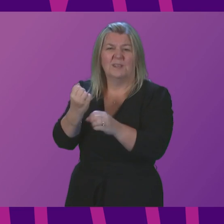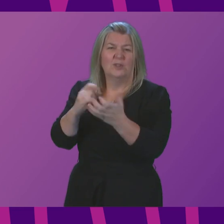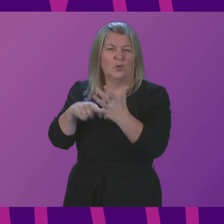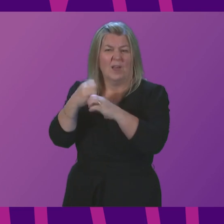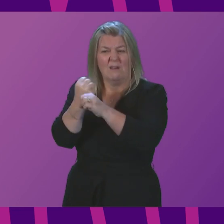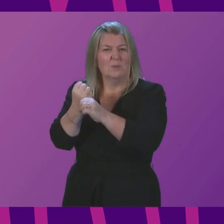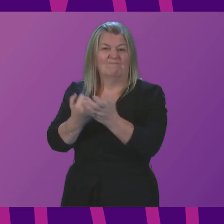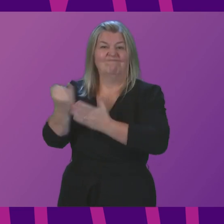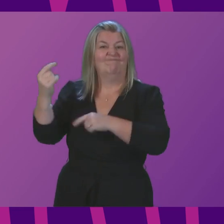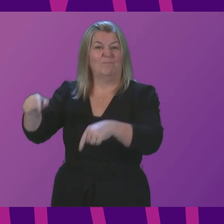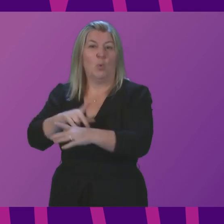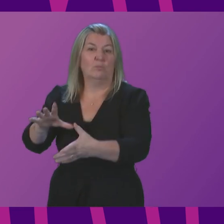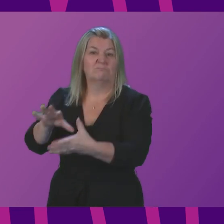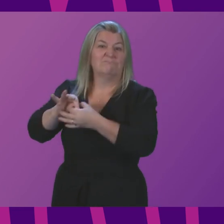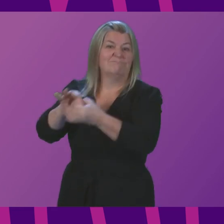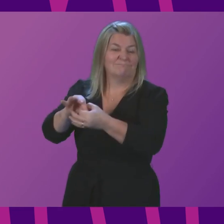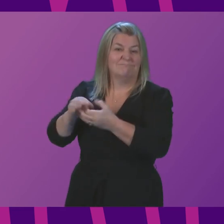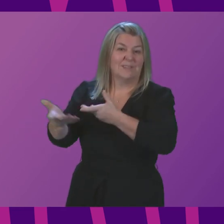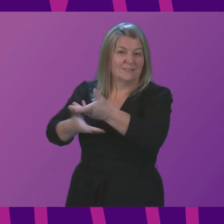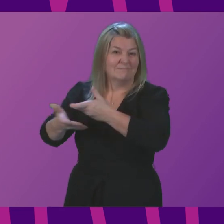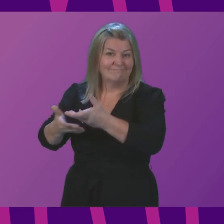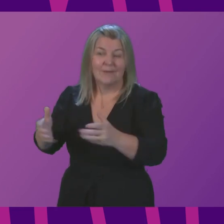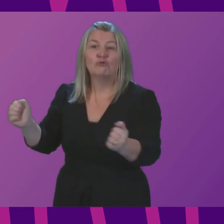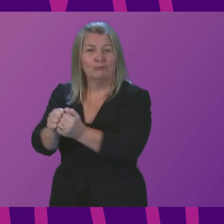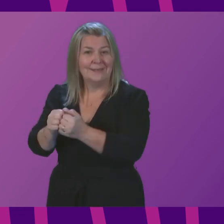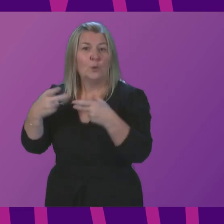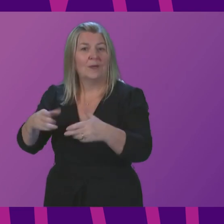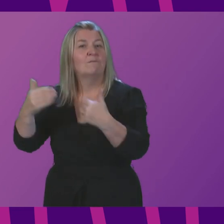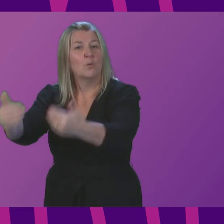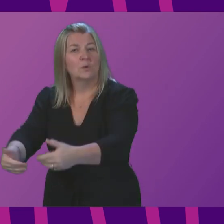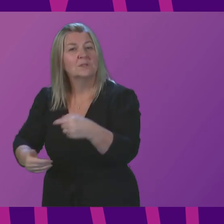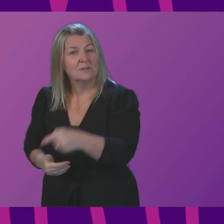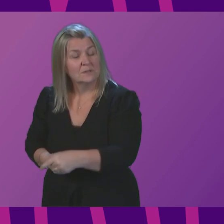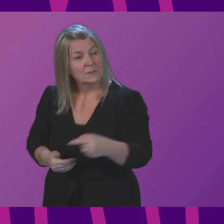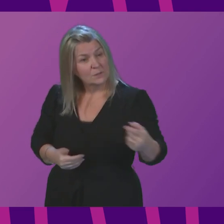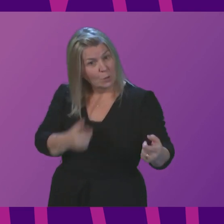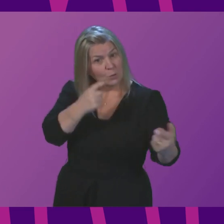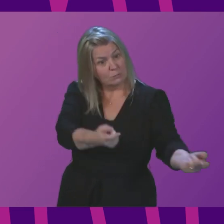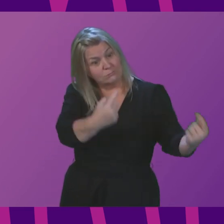the Opposition member will join those of us in the Government in asking why it would not